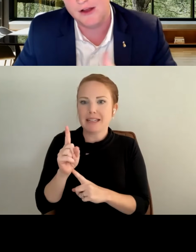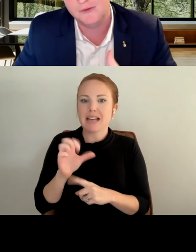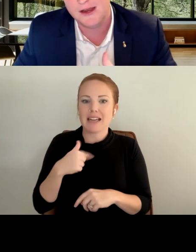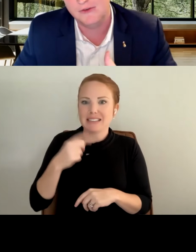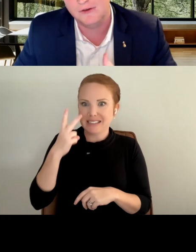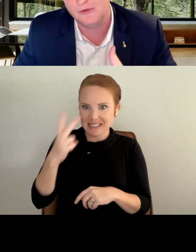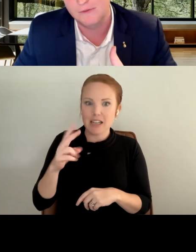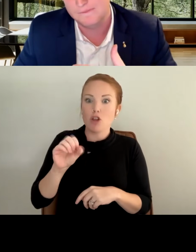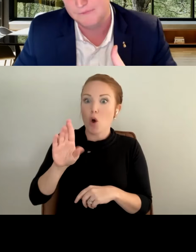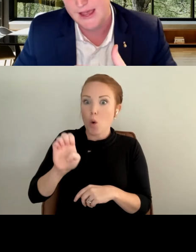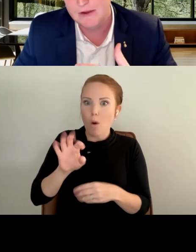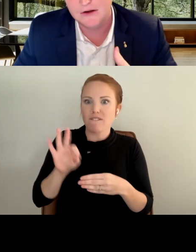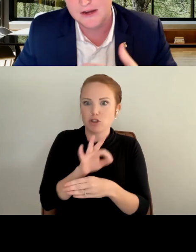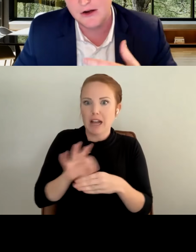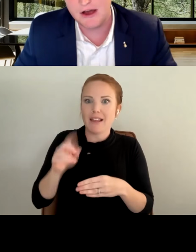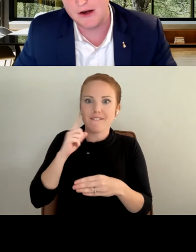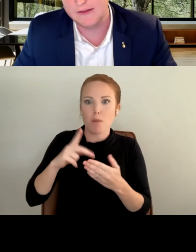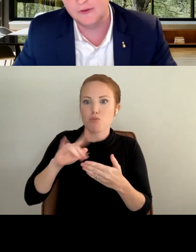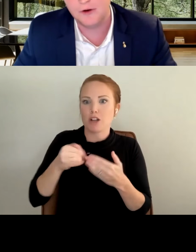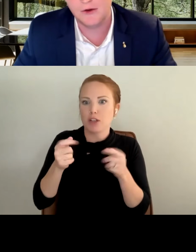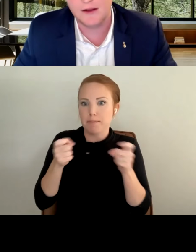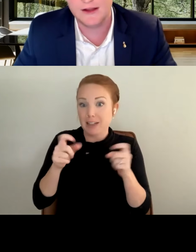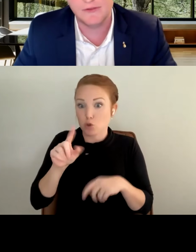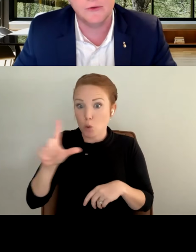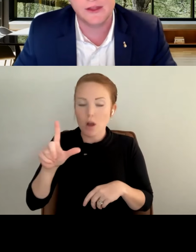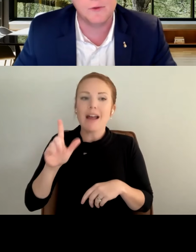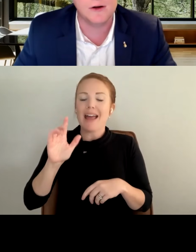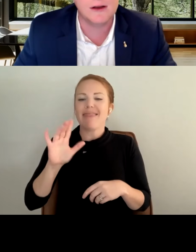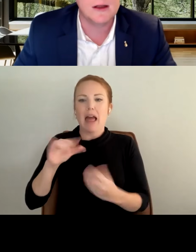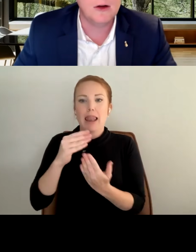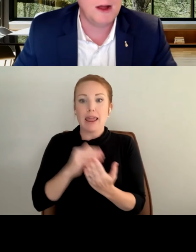a project management tool and we could narrow down our list pretty quickly of those that were,